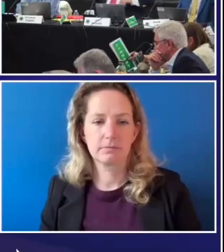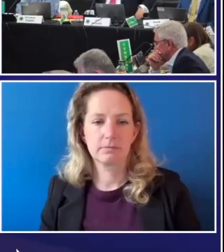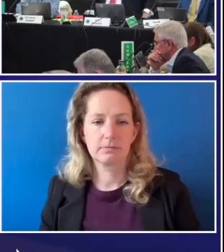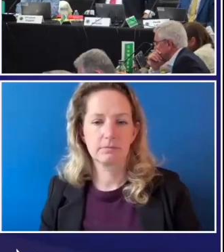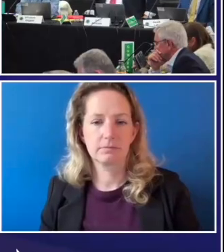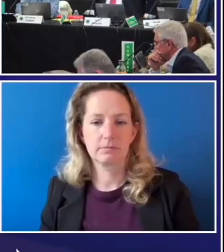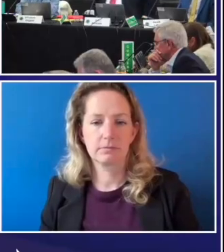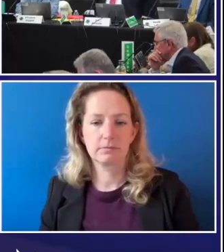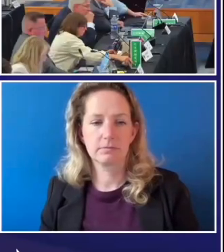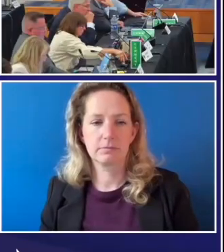Jennifer, please.